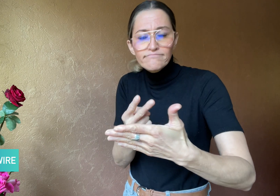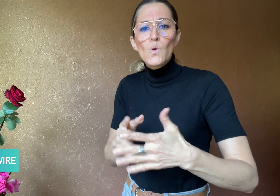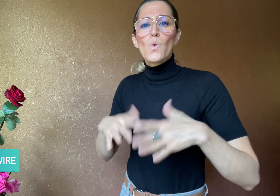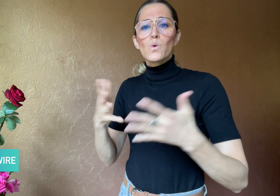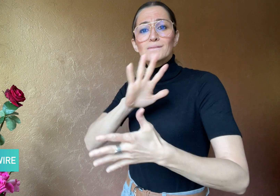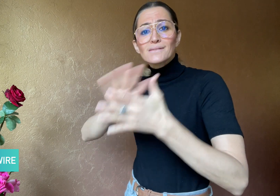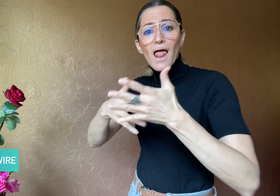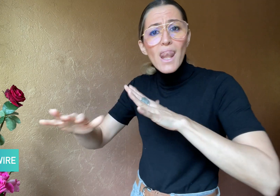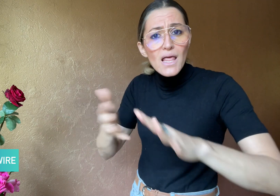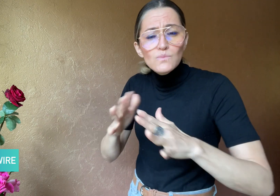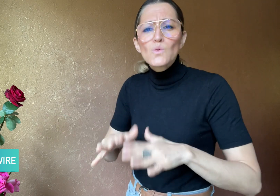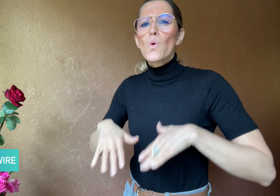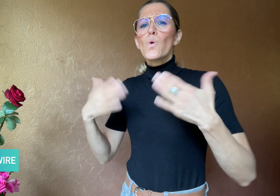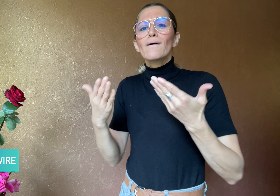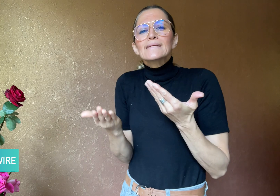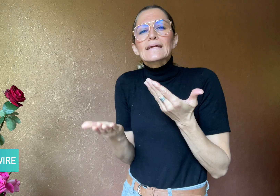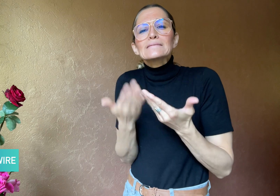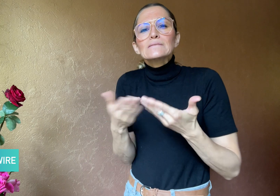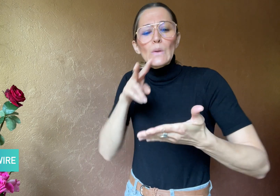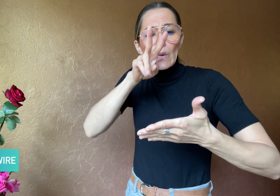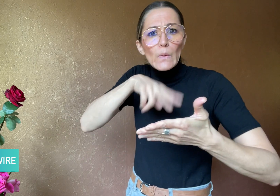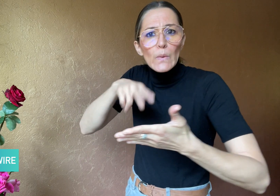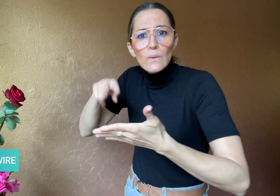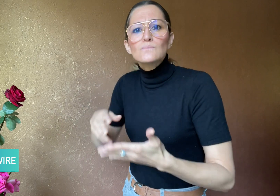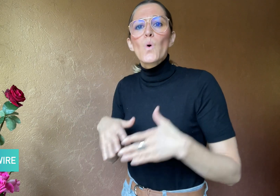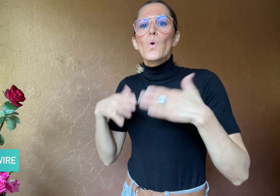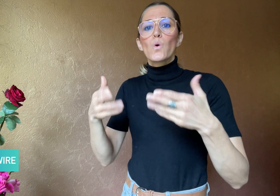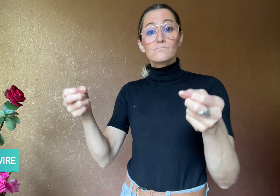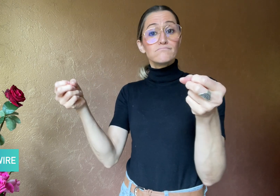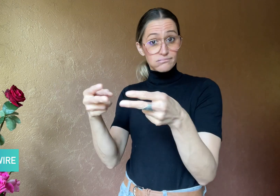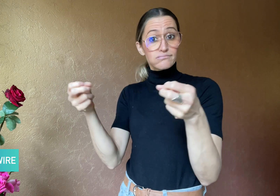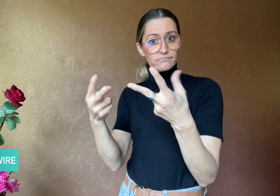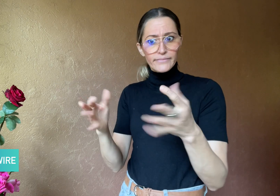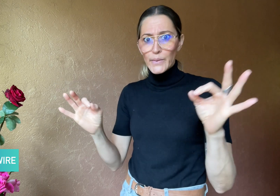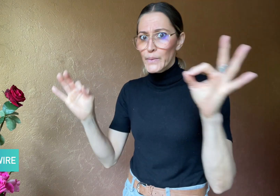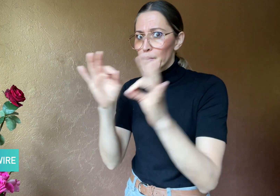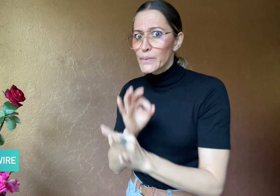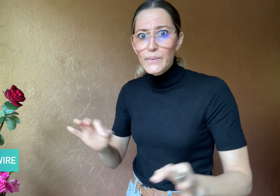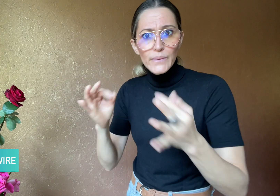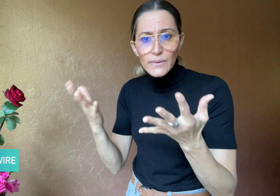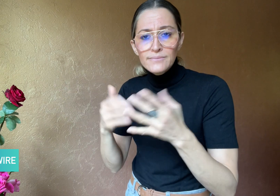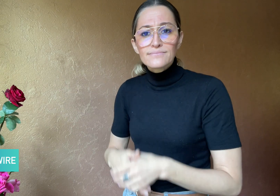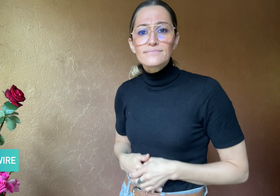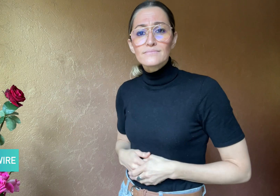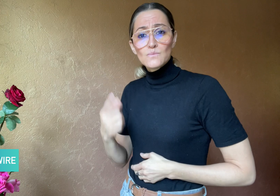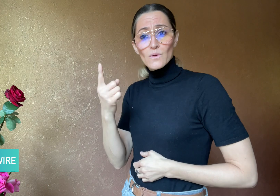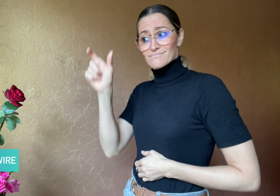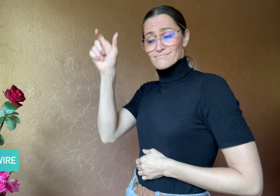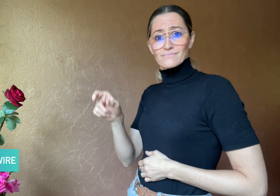Braille, large print, sign language, easy-to read text